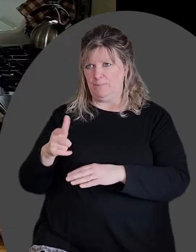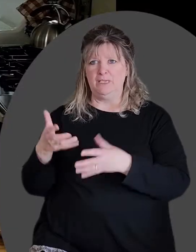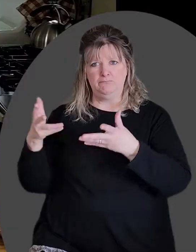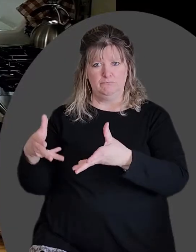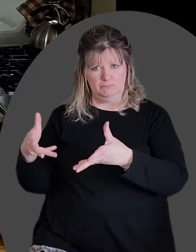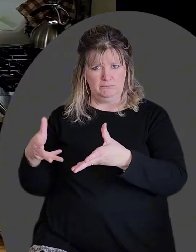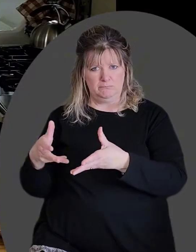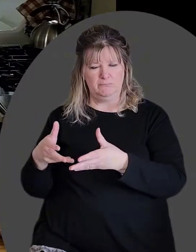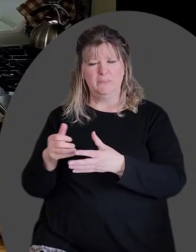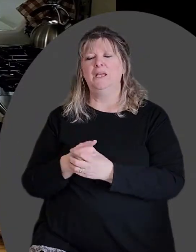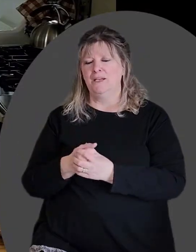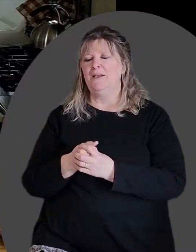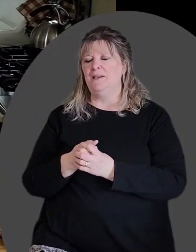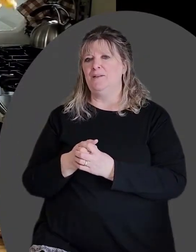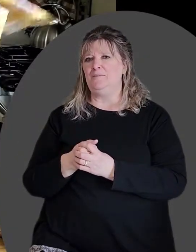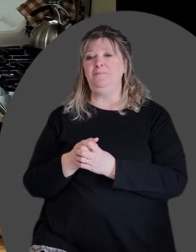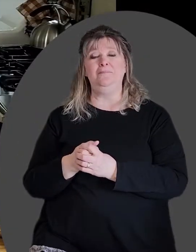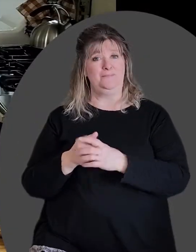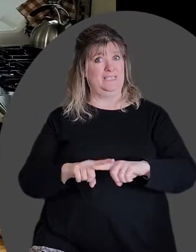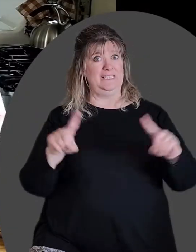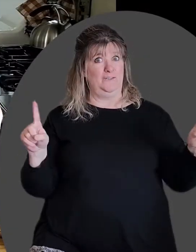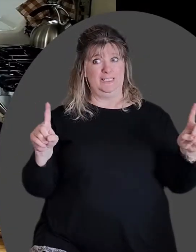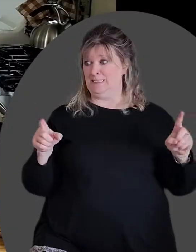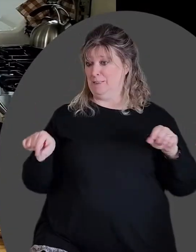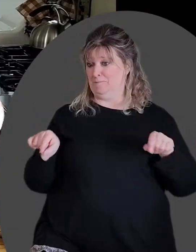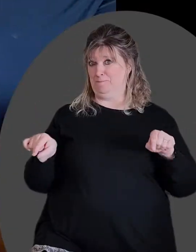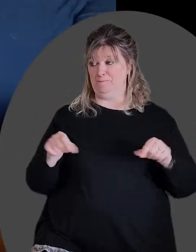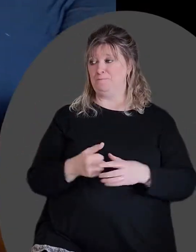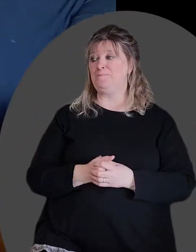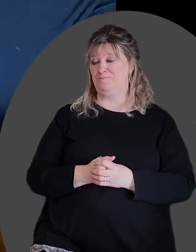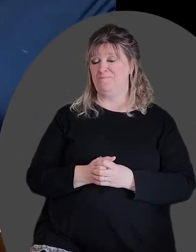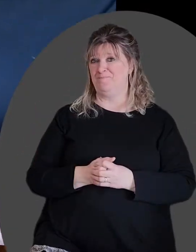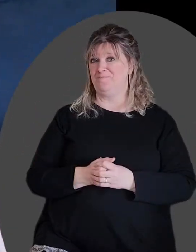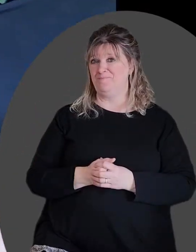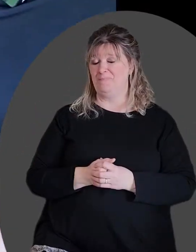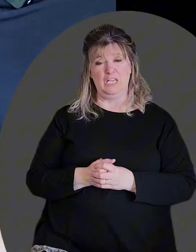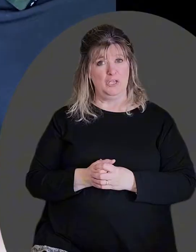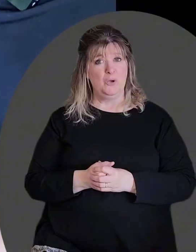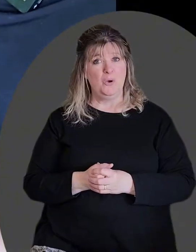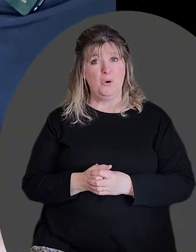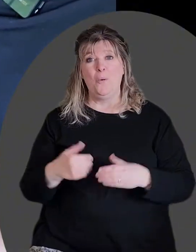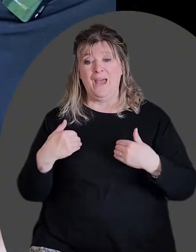so here's the difference so we've got these walnuts